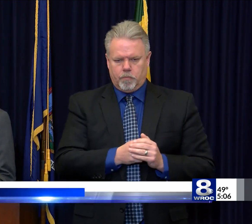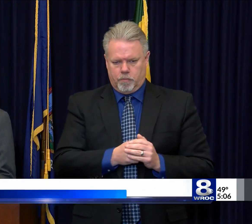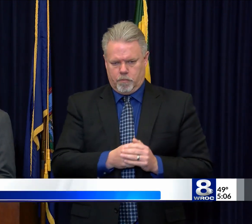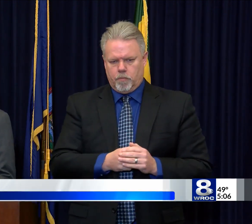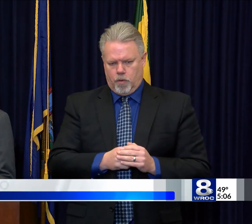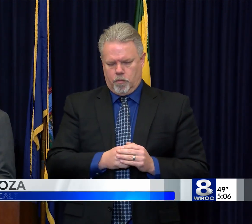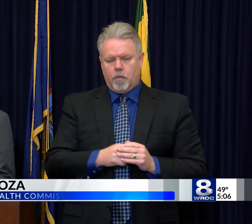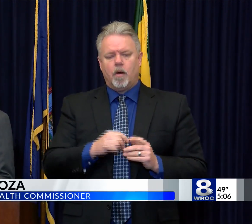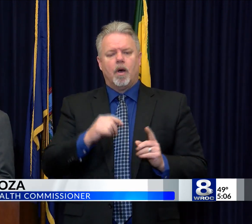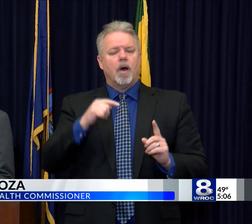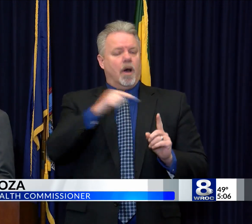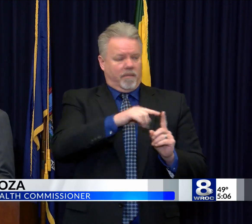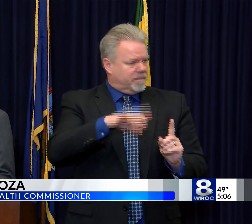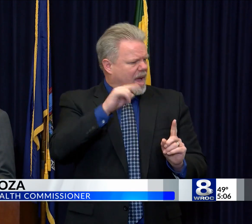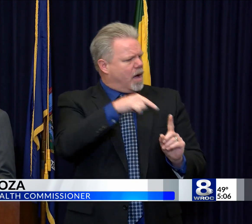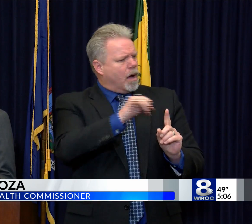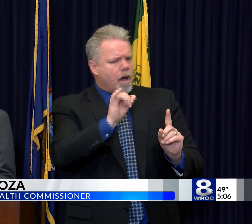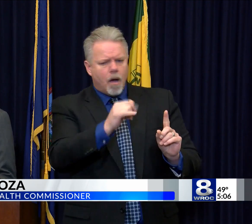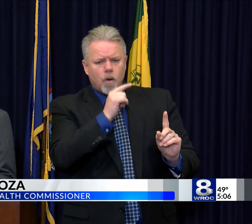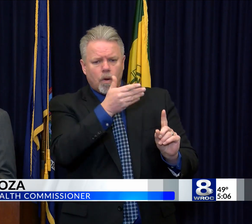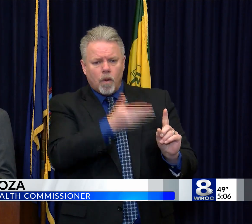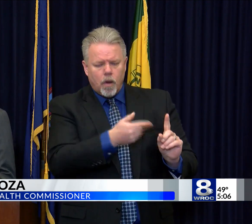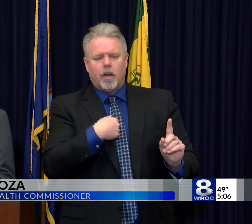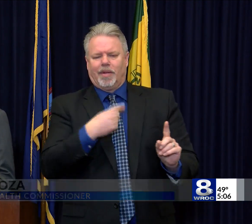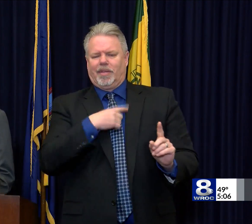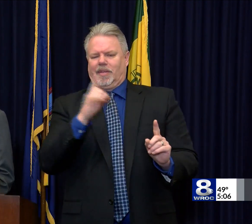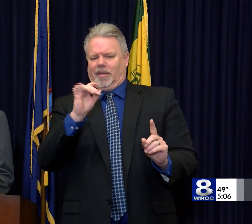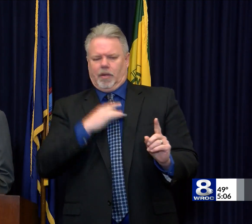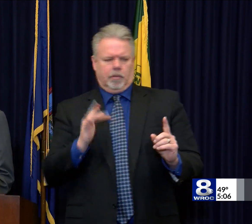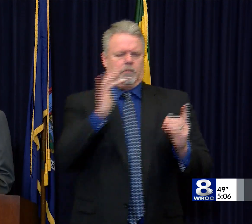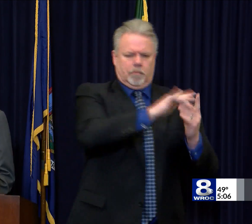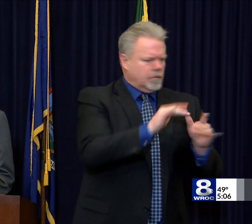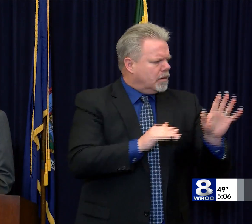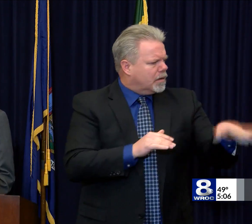COMMISSIONER DOCTOR MICHAEL MENDOZA TOOK THAT CALL.